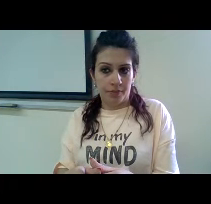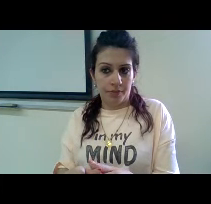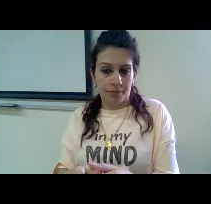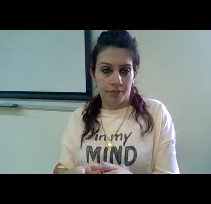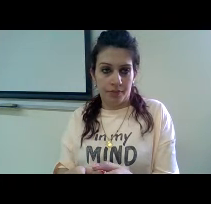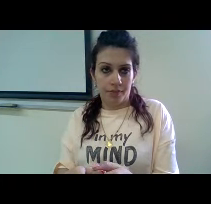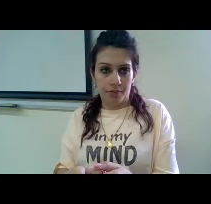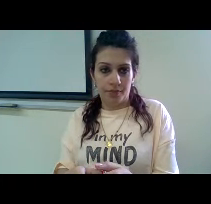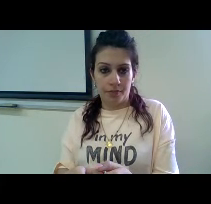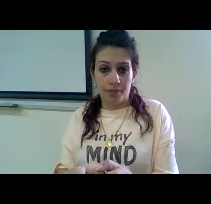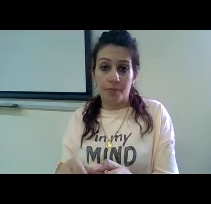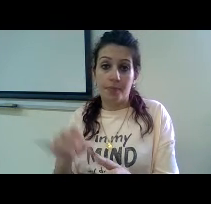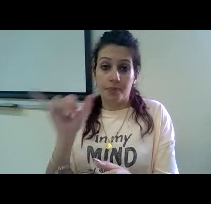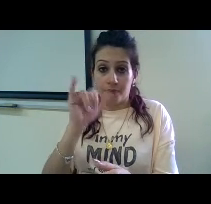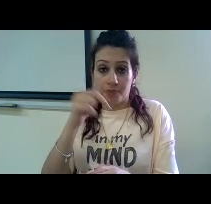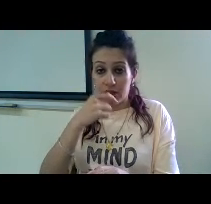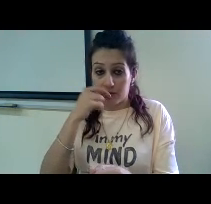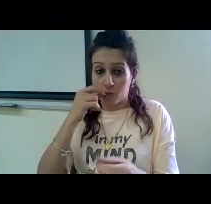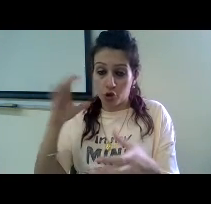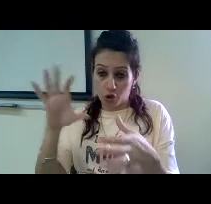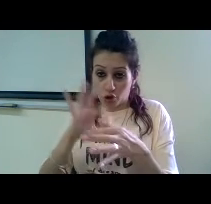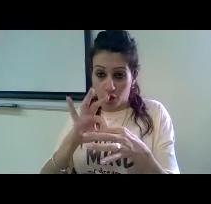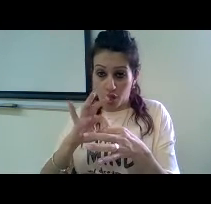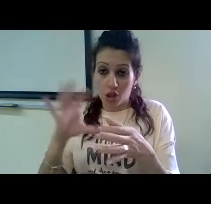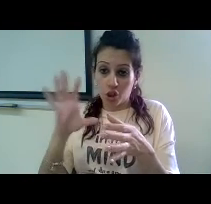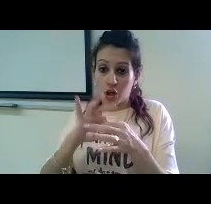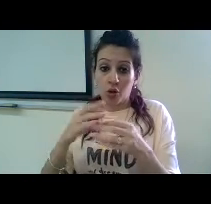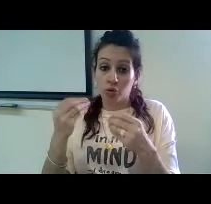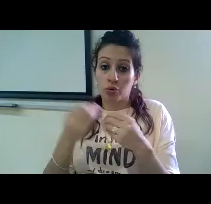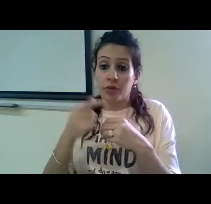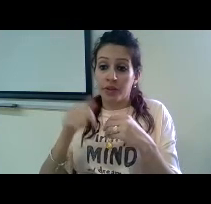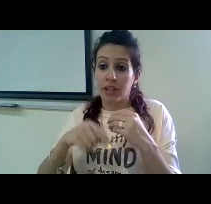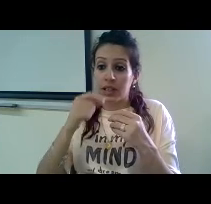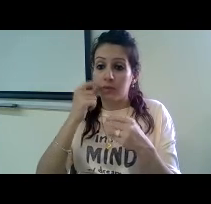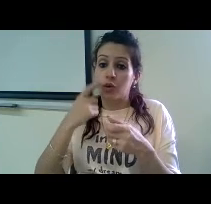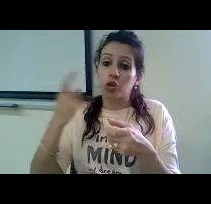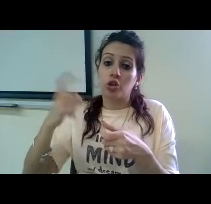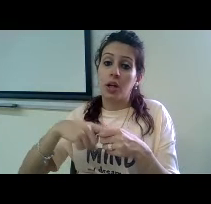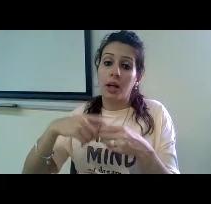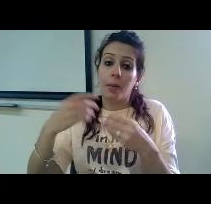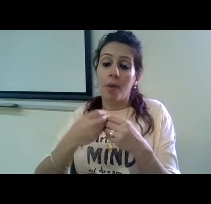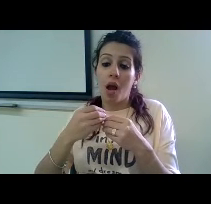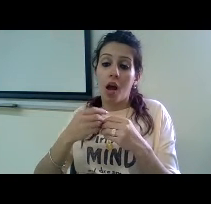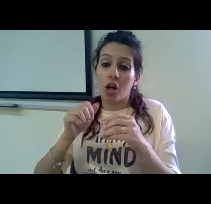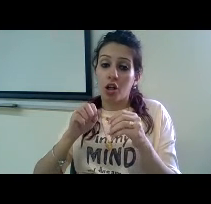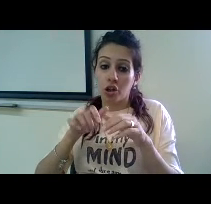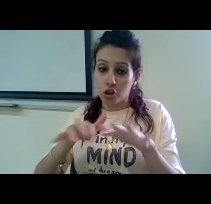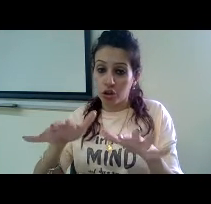Teachers, we have to recognize that one thing is that we are just one of the team